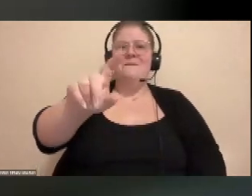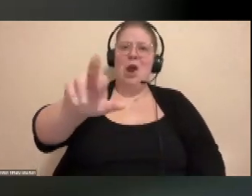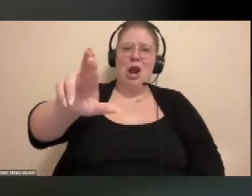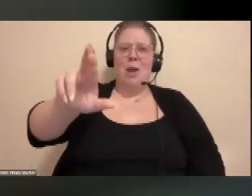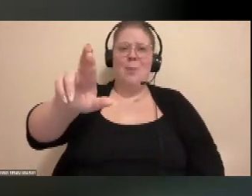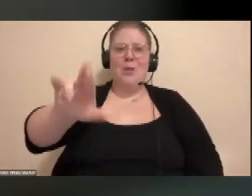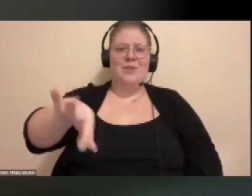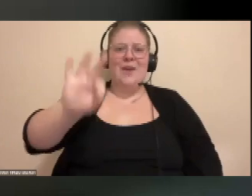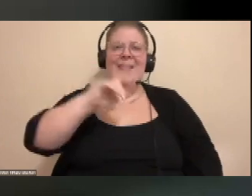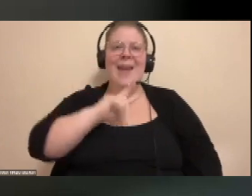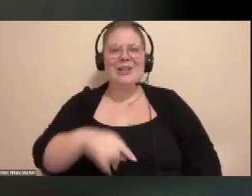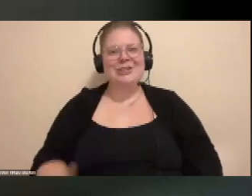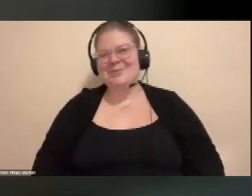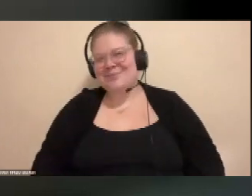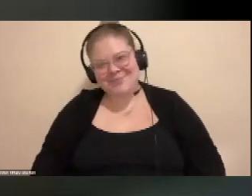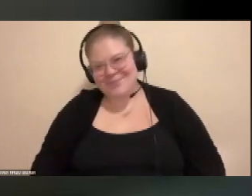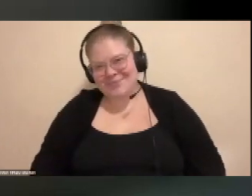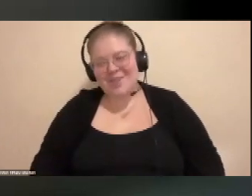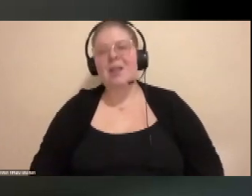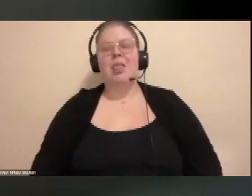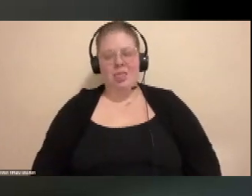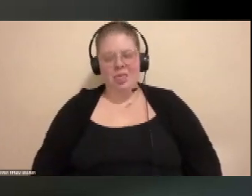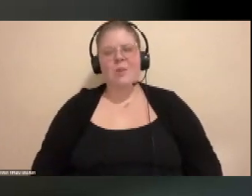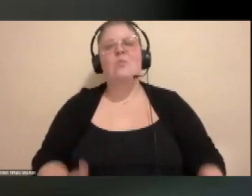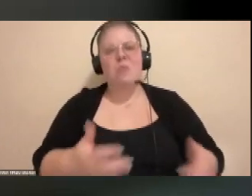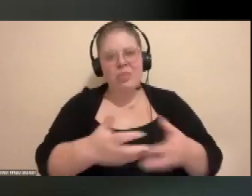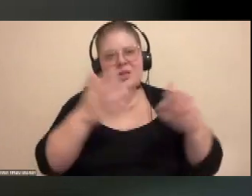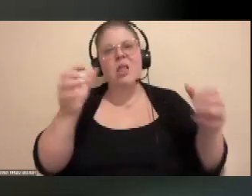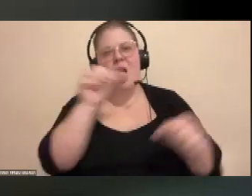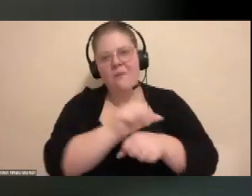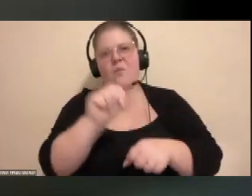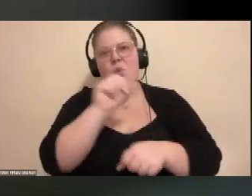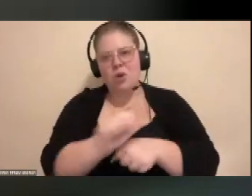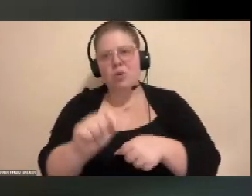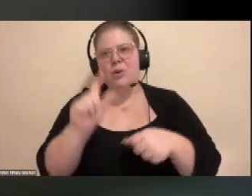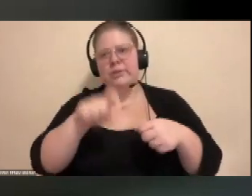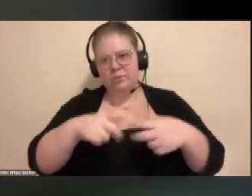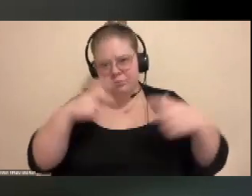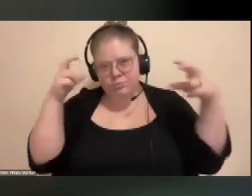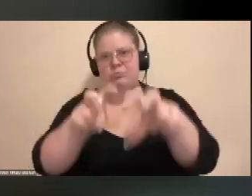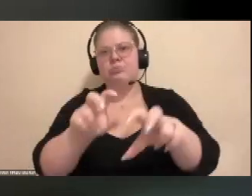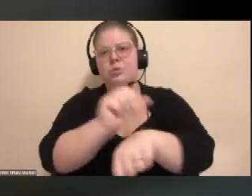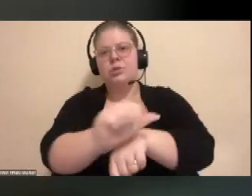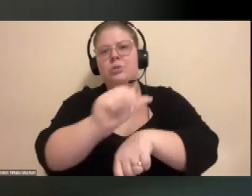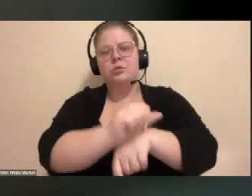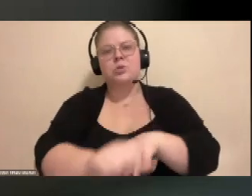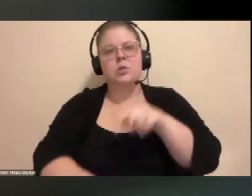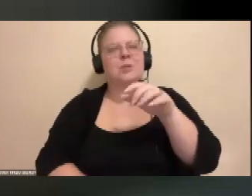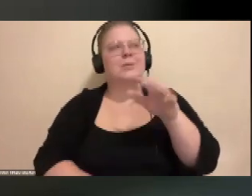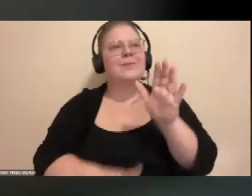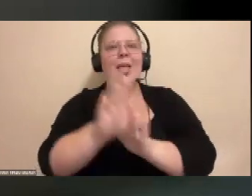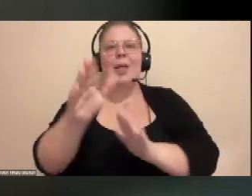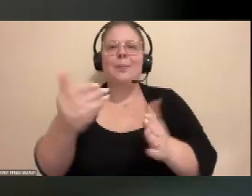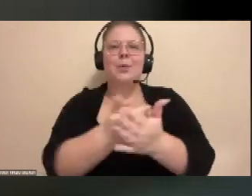I think we have a lot of work to do in creating measures around these critical issues.